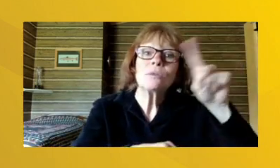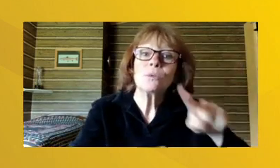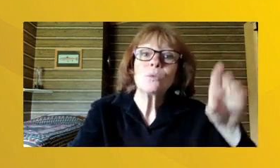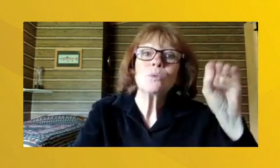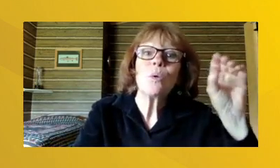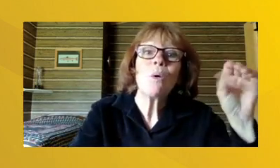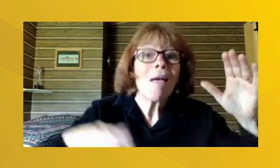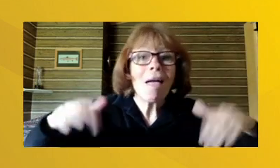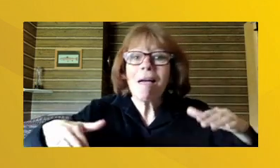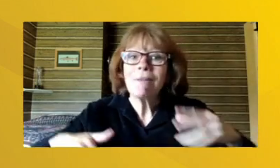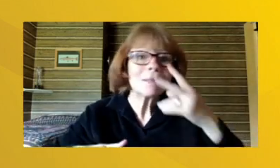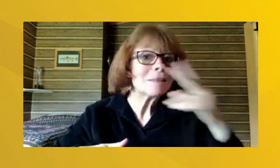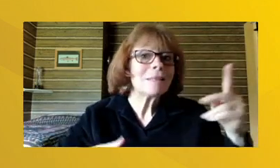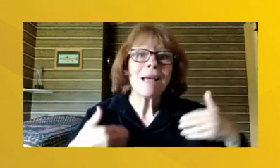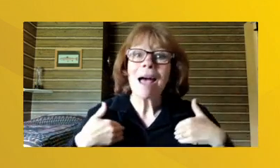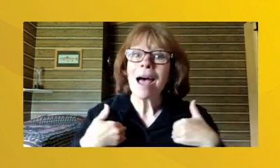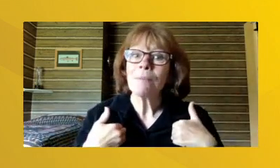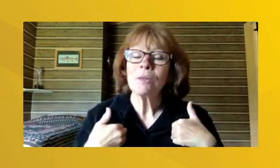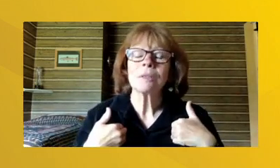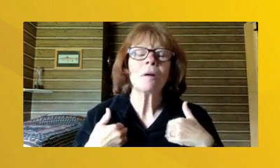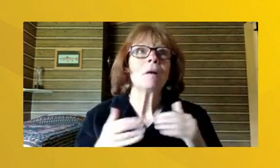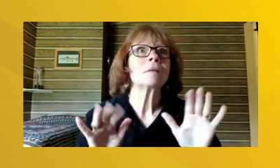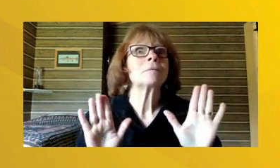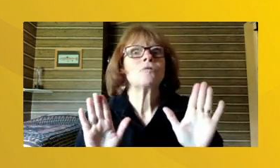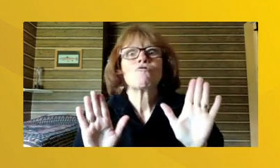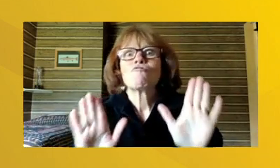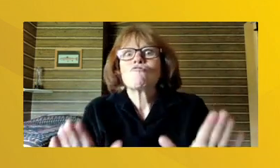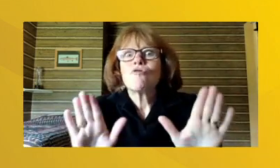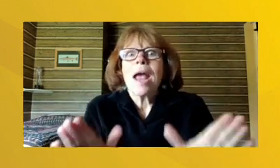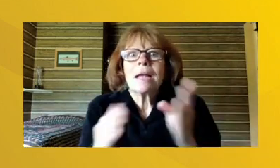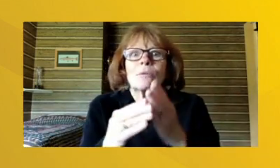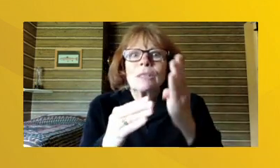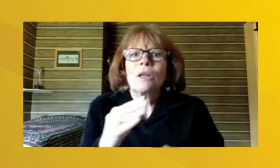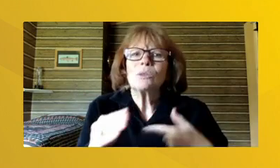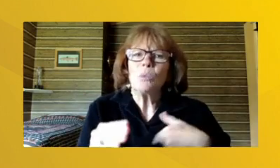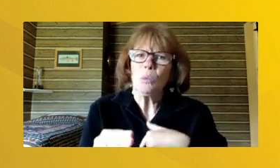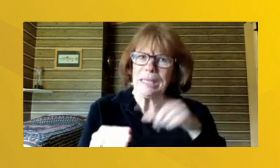That turned out so great that we decided we needed to expand that partnership and also